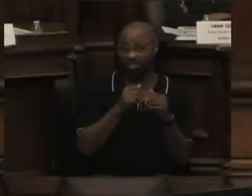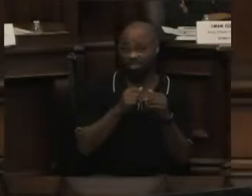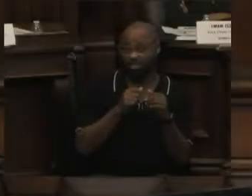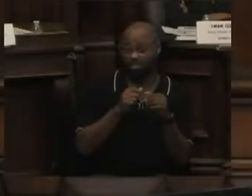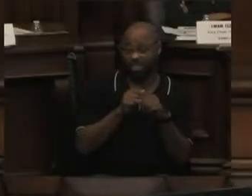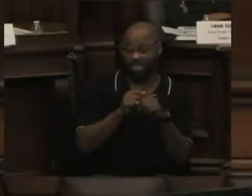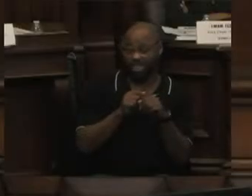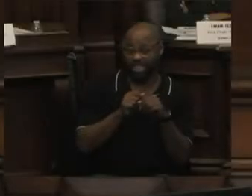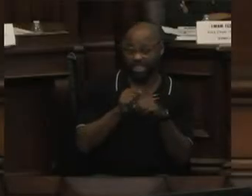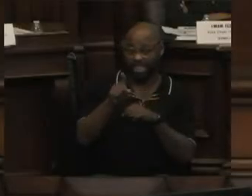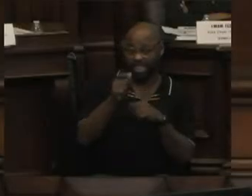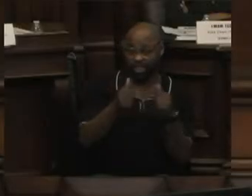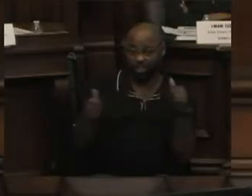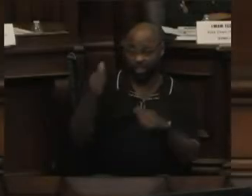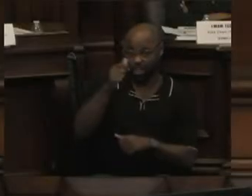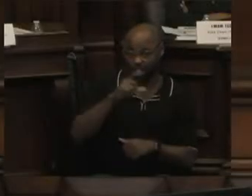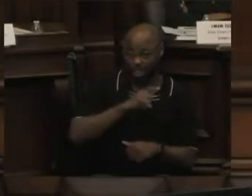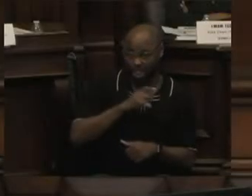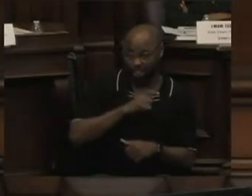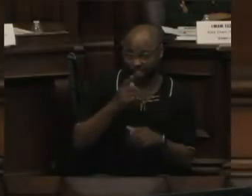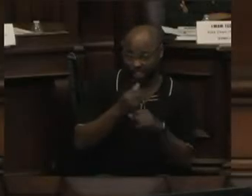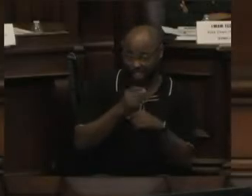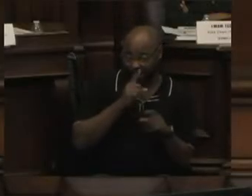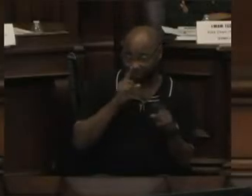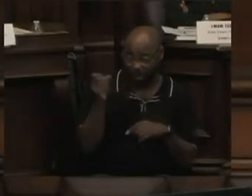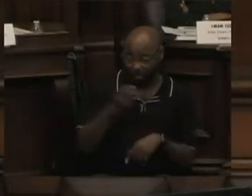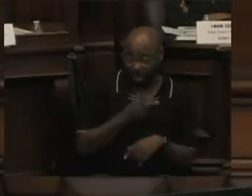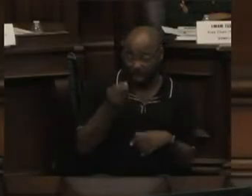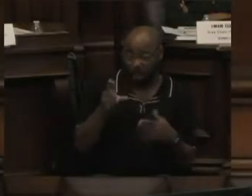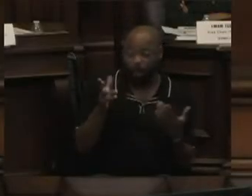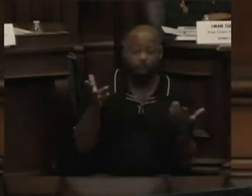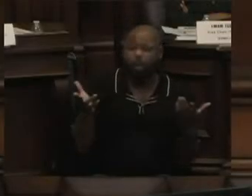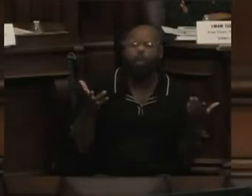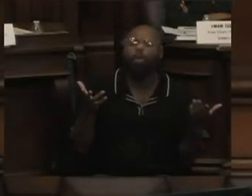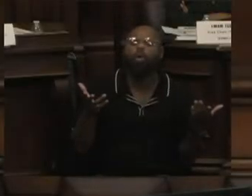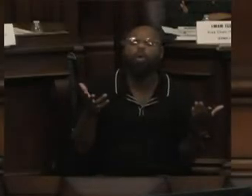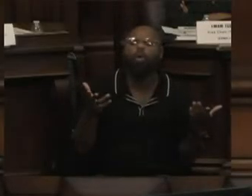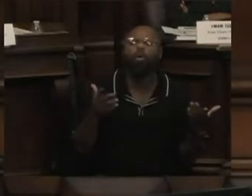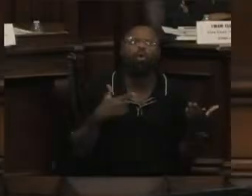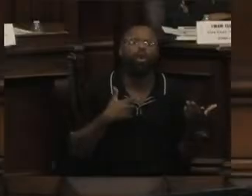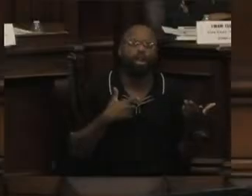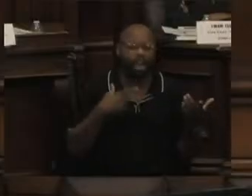in a certain number of days. Do we have to send it to the chief